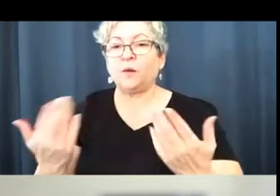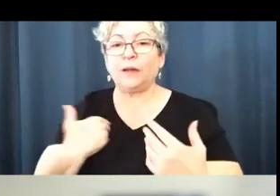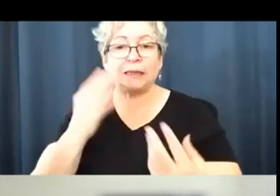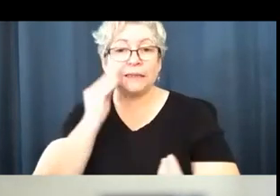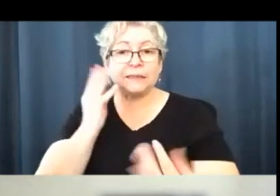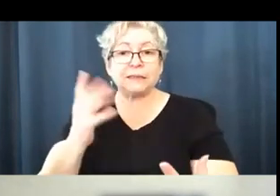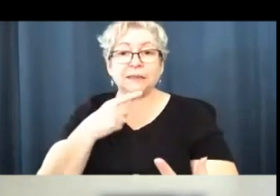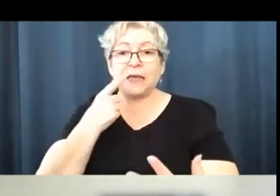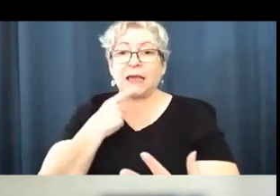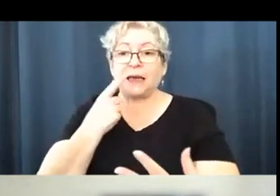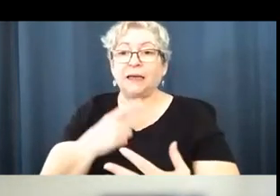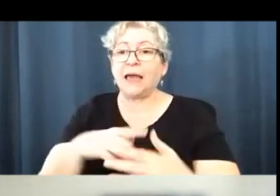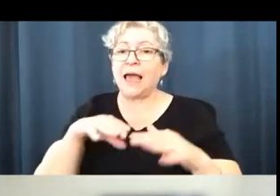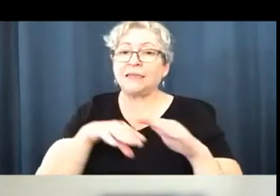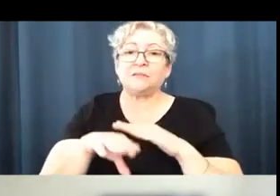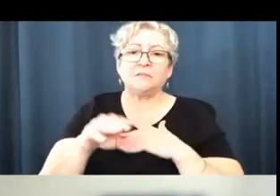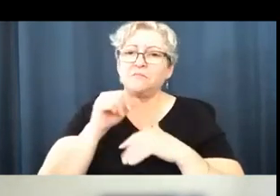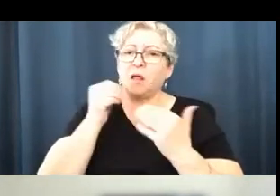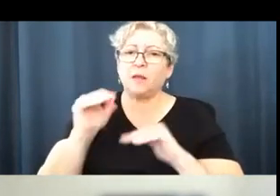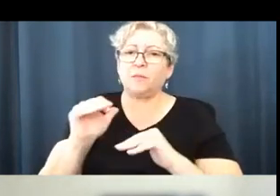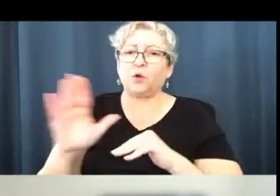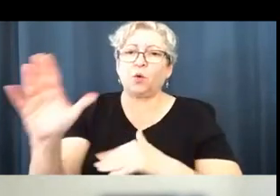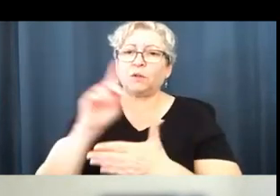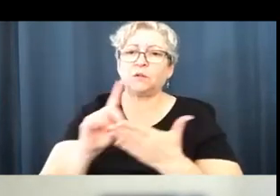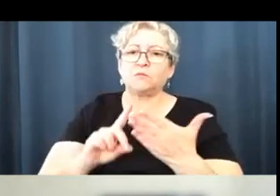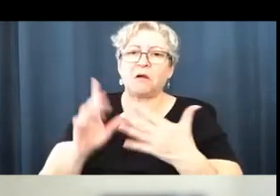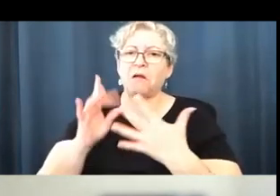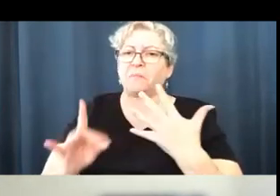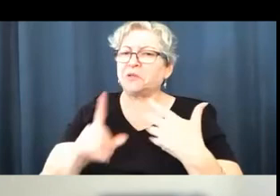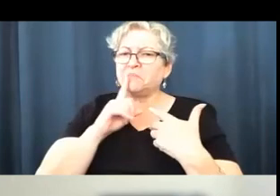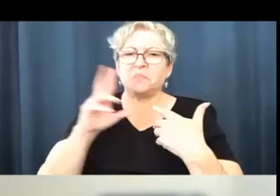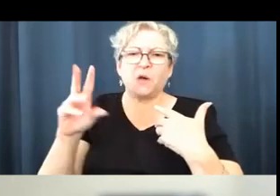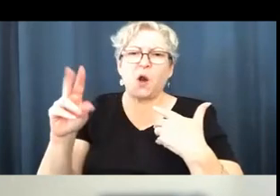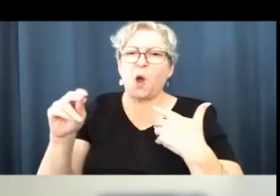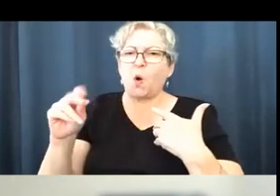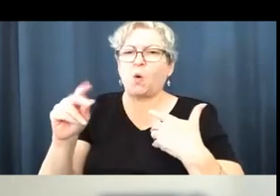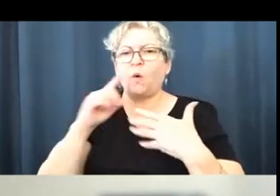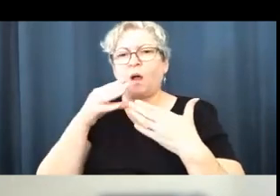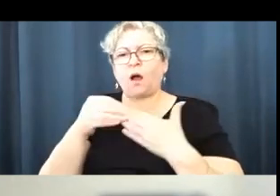accessibility doesn't limit your design options, it really doesn't. It's going to guide you to certain decisions,